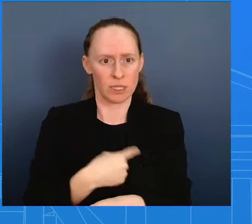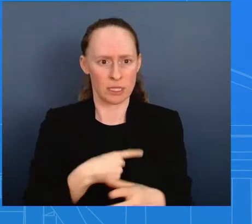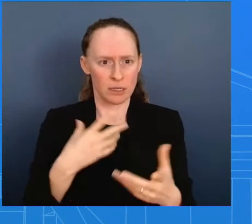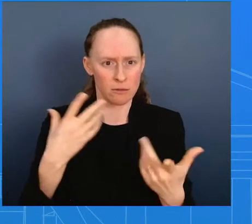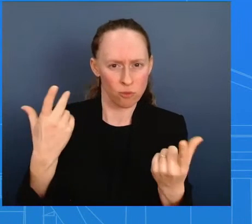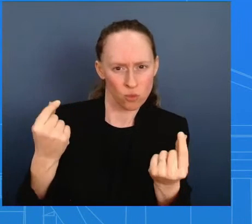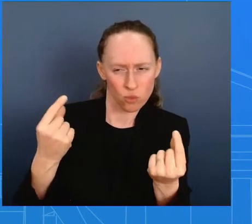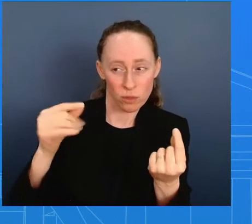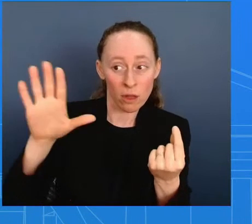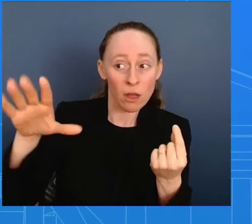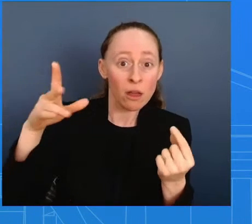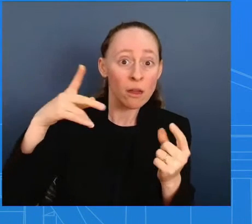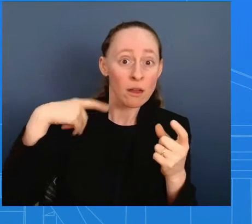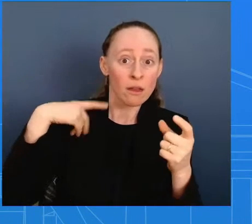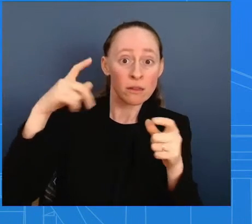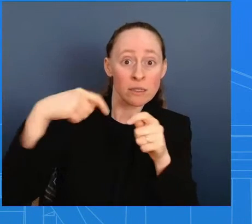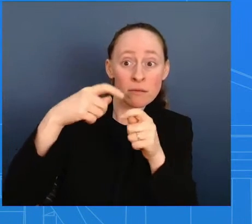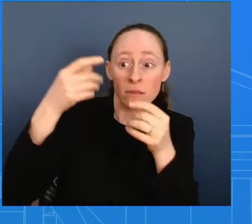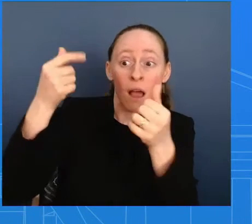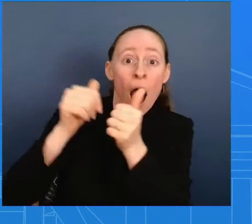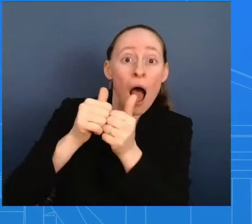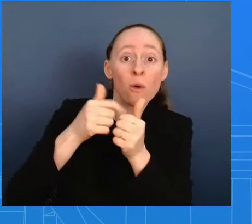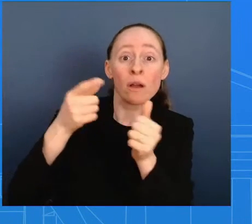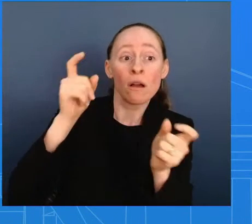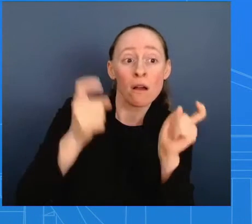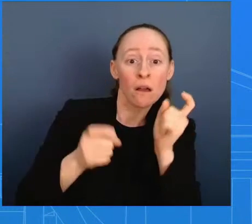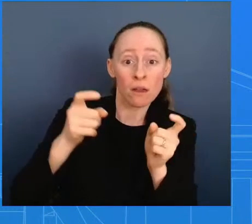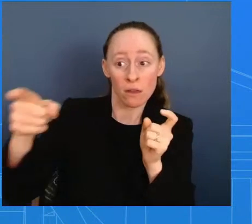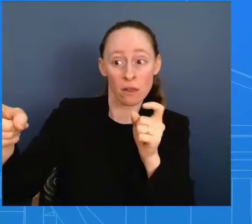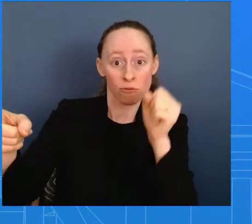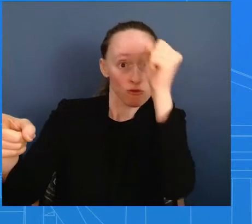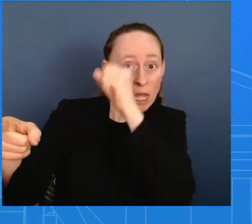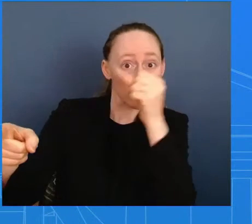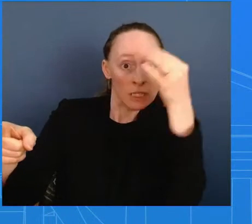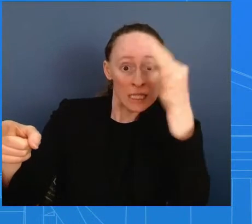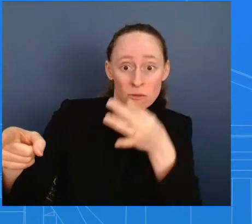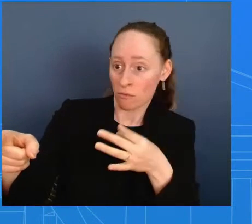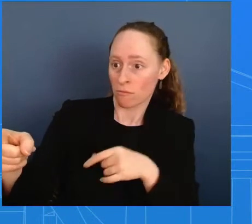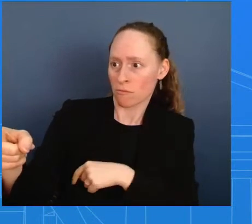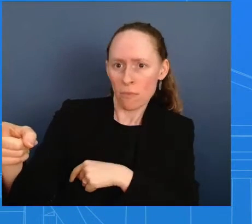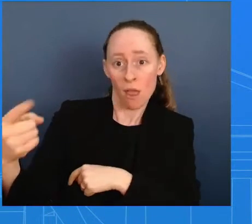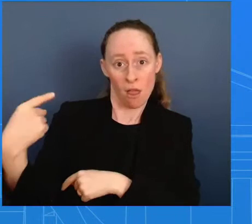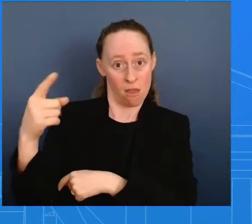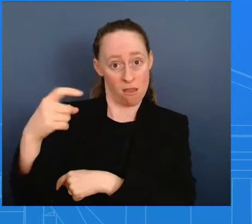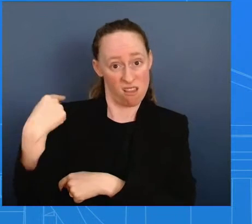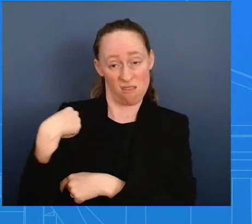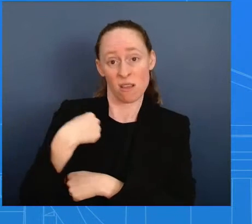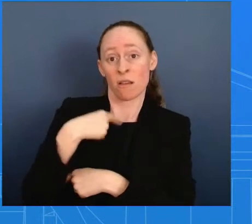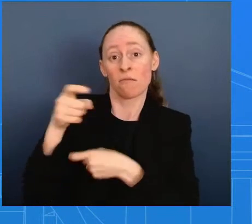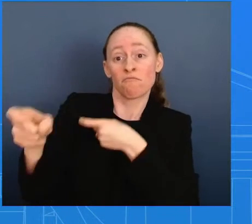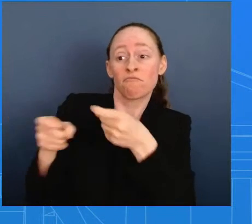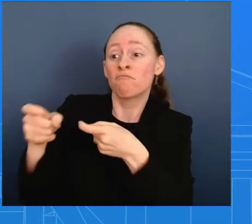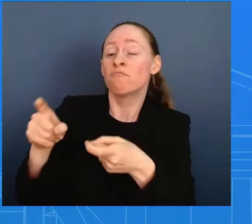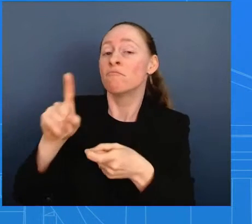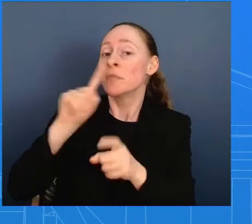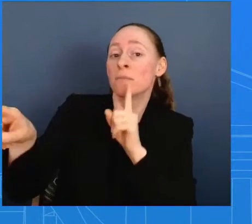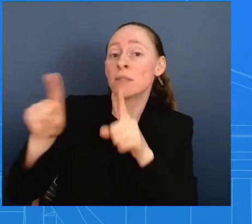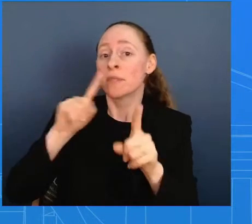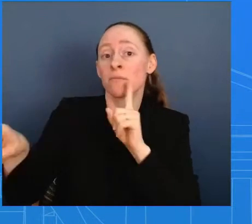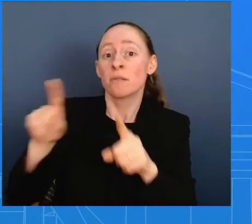The Prime Minister doesn't have to answer to us on that. He's got to answer to the Israeli people on that because he's -- The Press: Well, you're encouraging him to do this, and he doesn't have one yet.